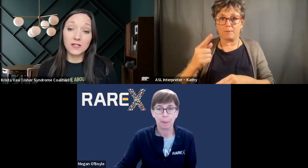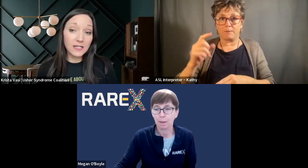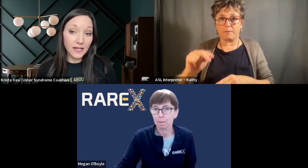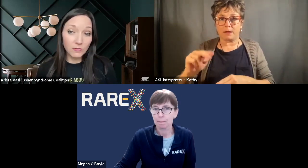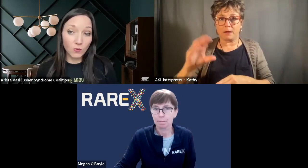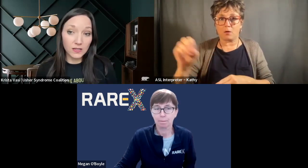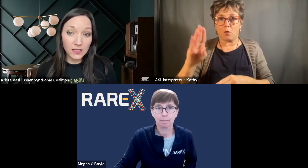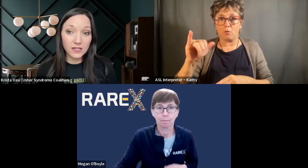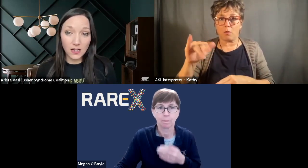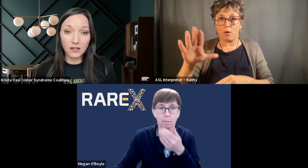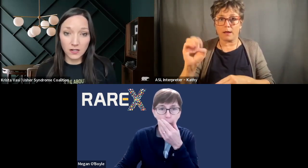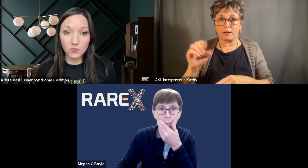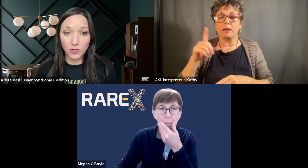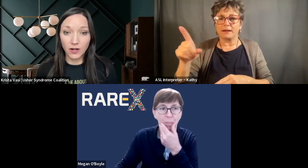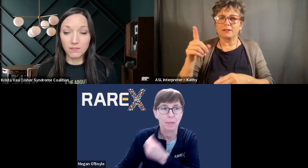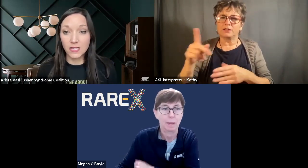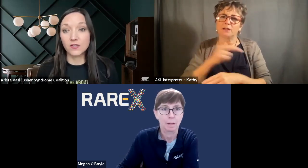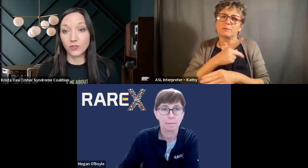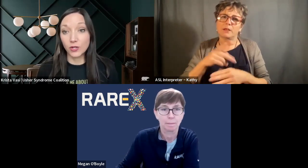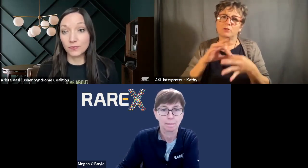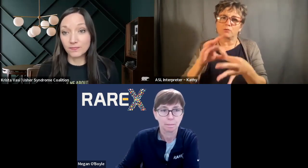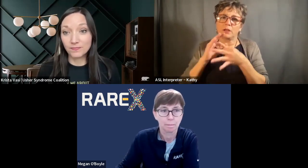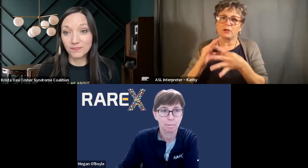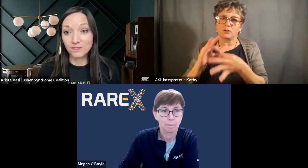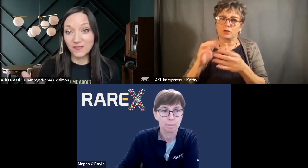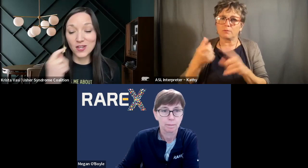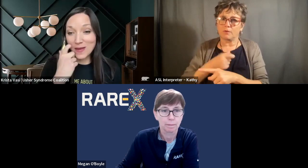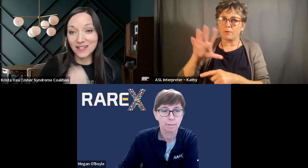more detail what this data collection program means for you. Thank you, Megan.